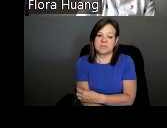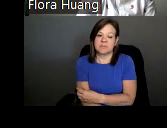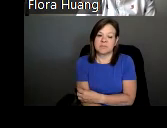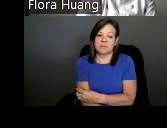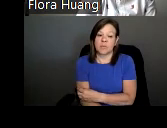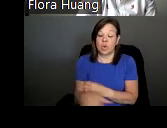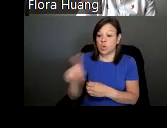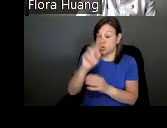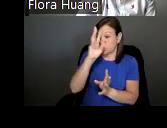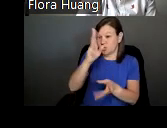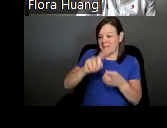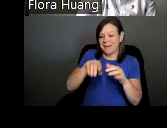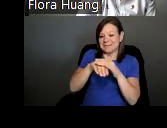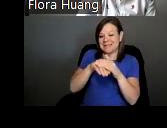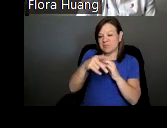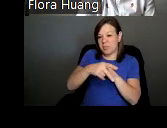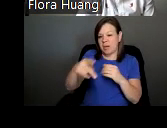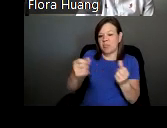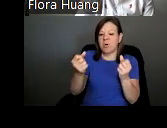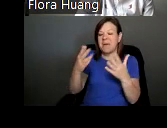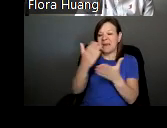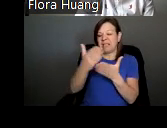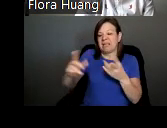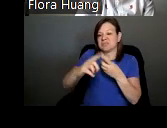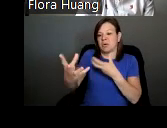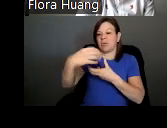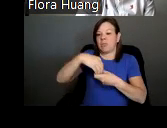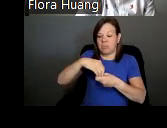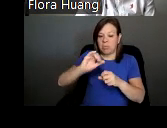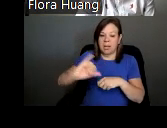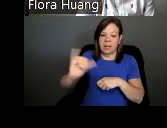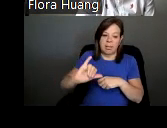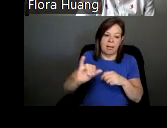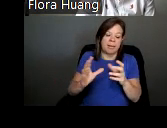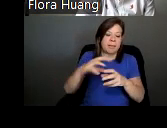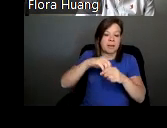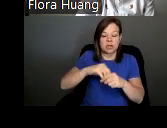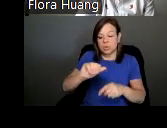of the same elements are at play such as, including alt text.